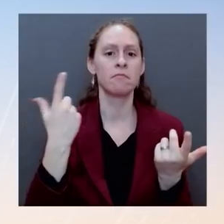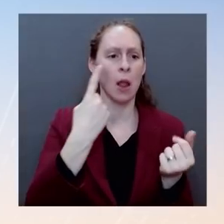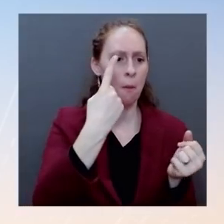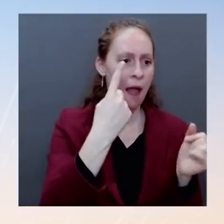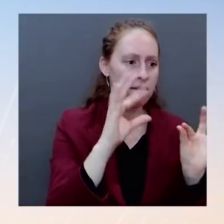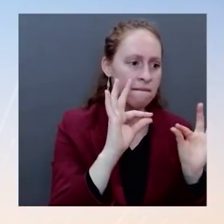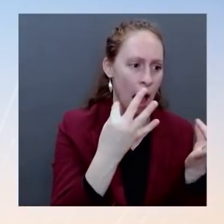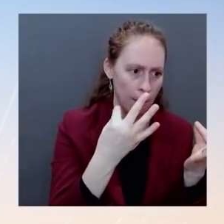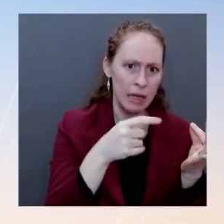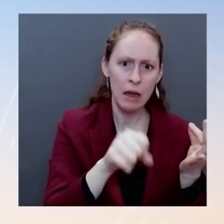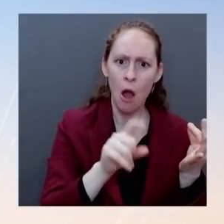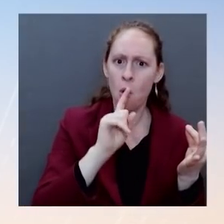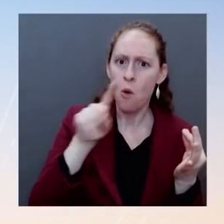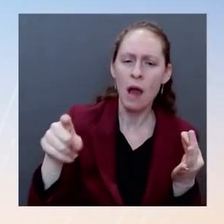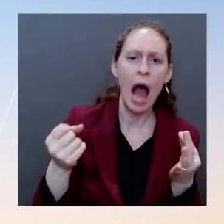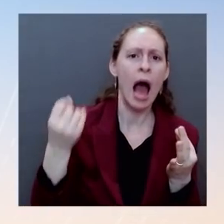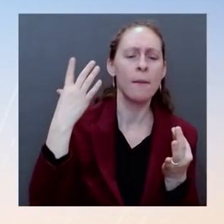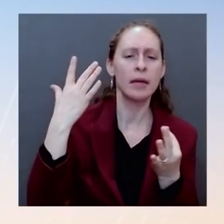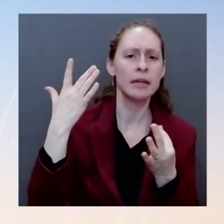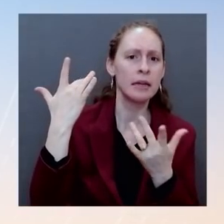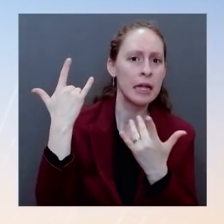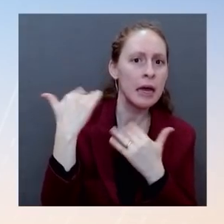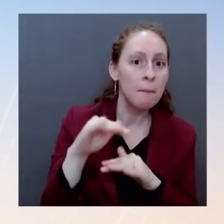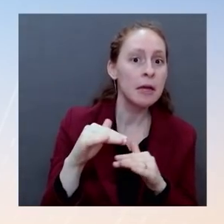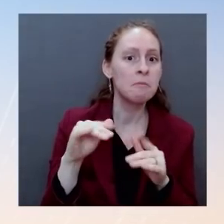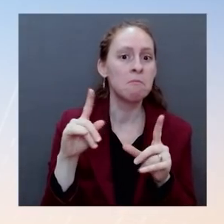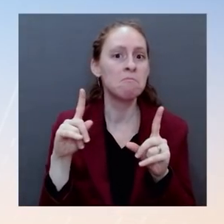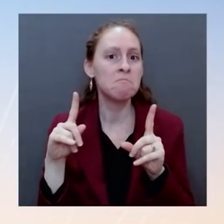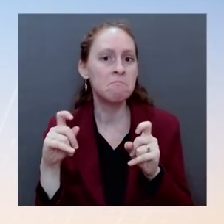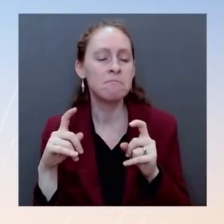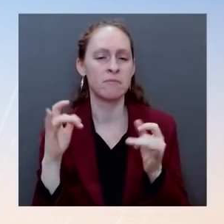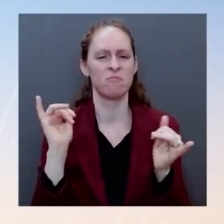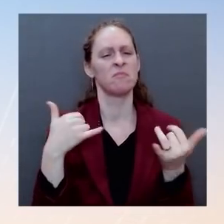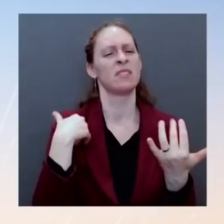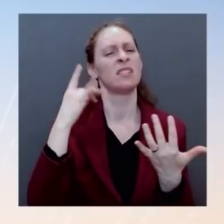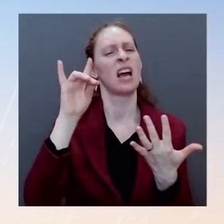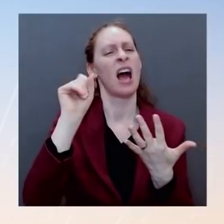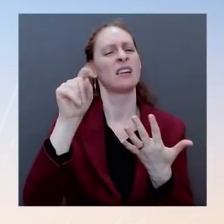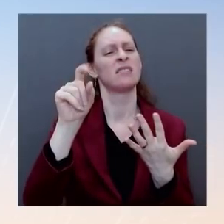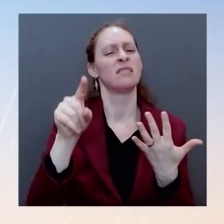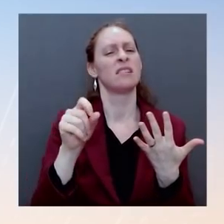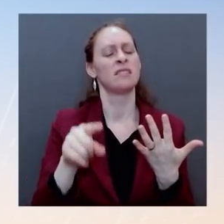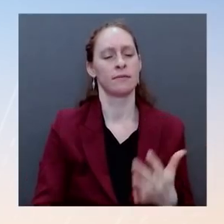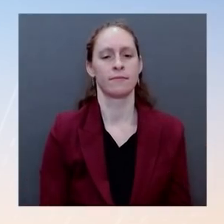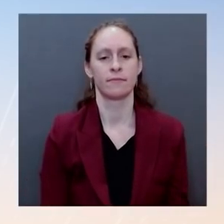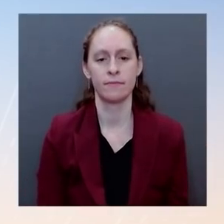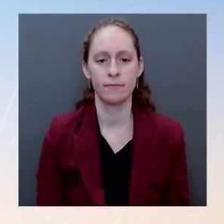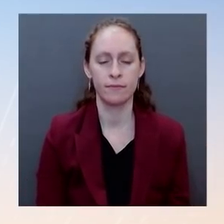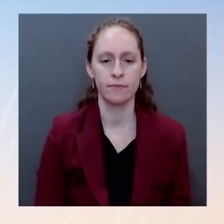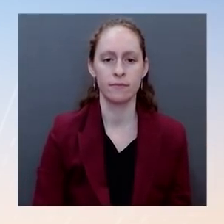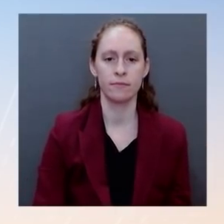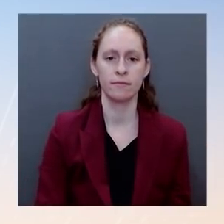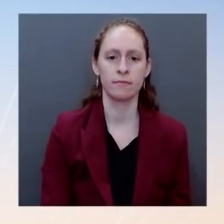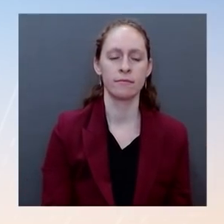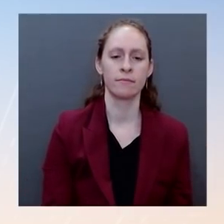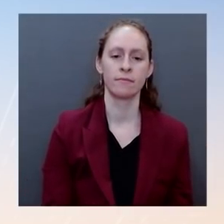you know, actually rolling off the factory floors but then delivered to people and in their hands. Ms. Psaki: Sure. The Press: It's now three -- three and a half weeks later.